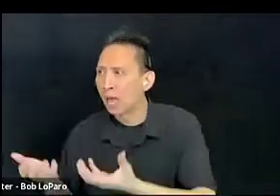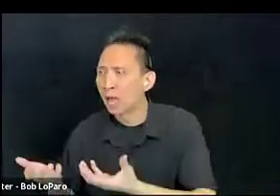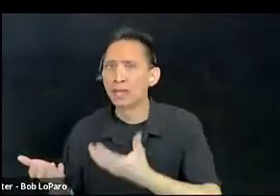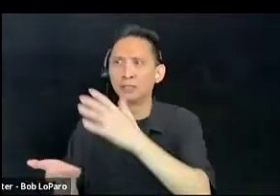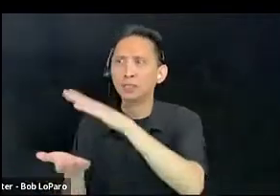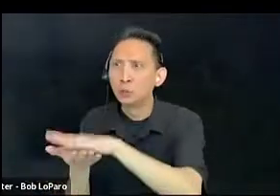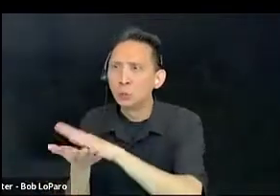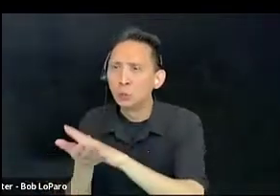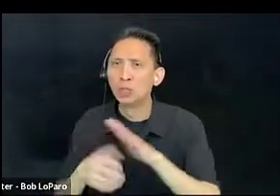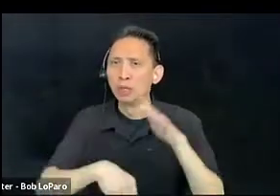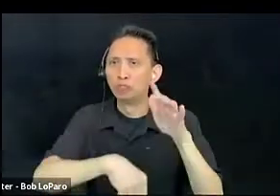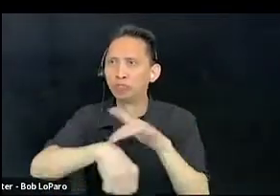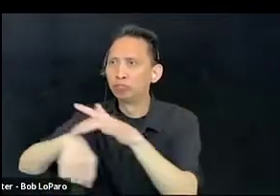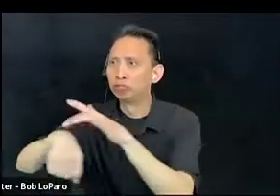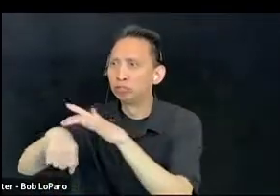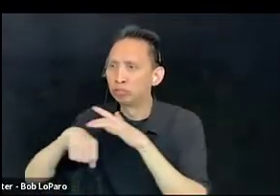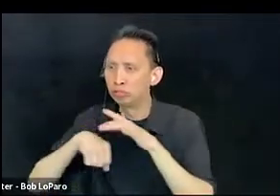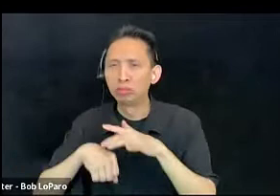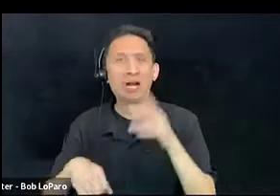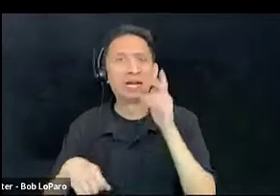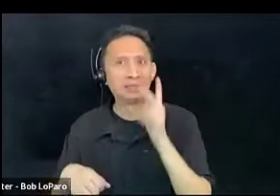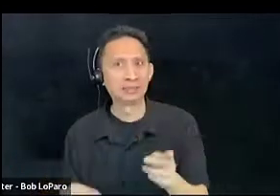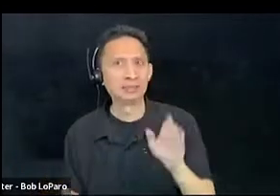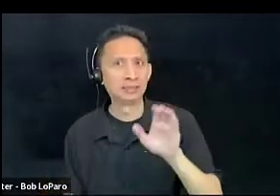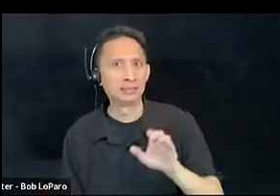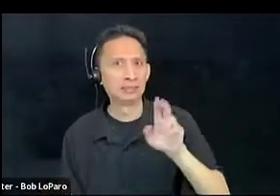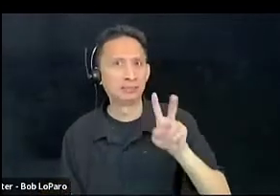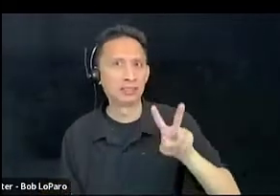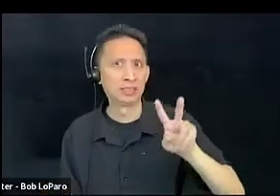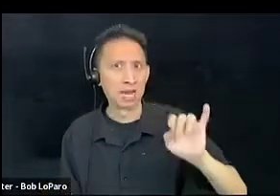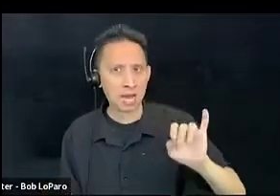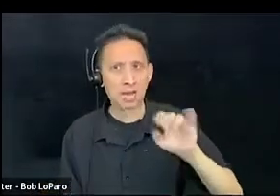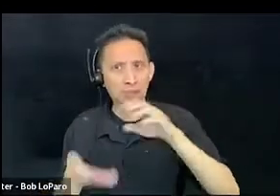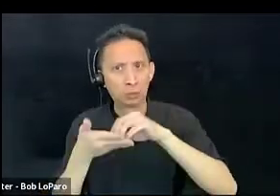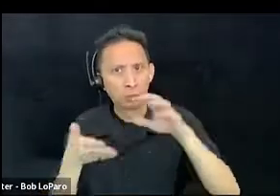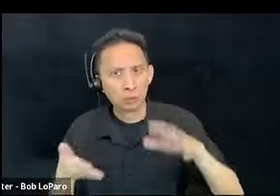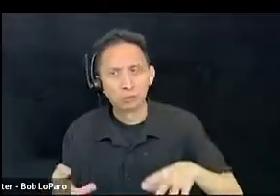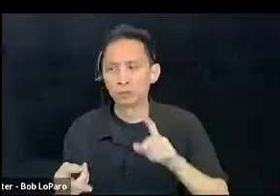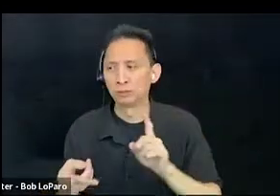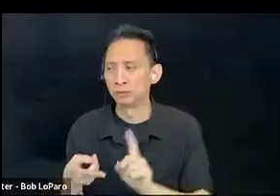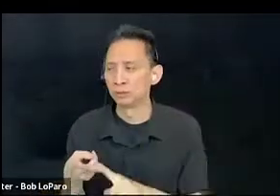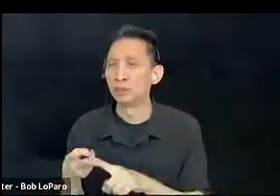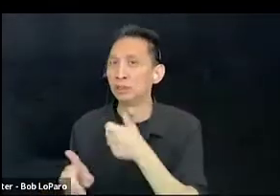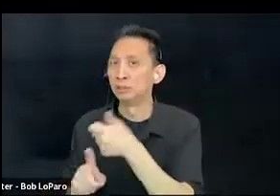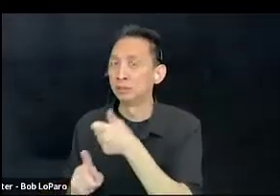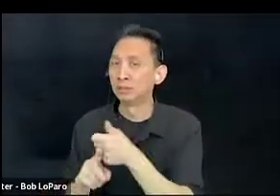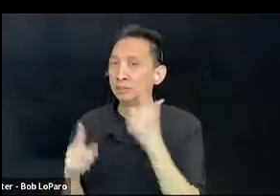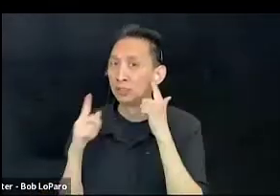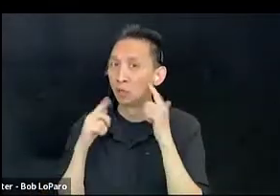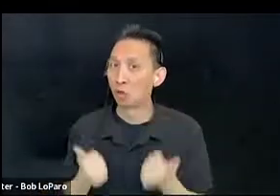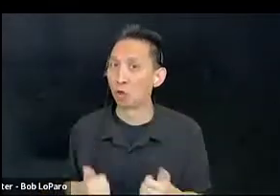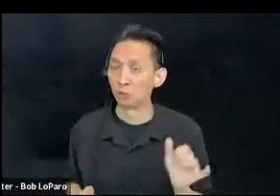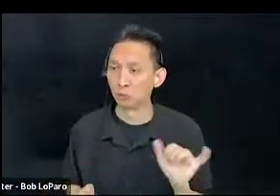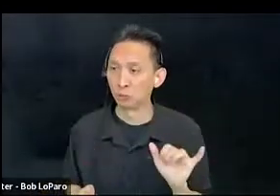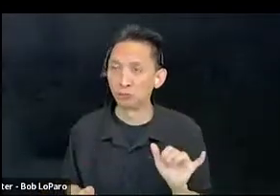and also additional hearing loss, so kids with CVI who are also deaf blind, I was noticing what I could really only call